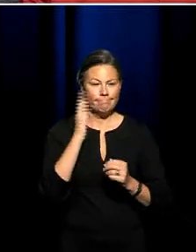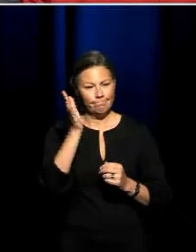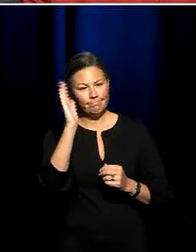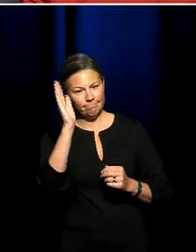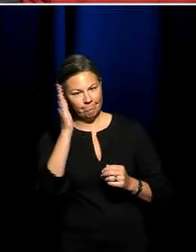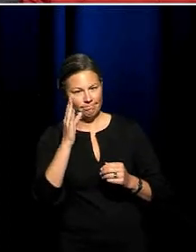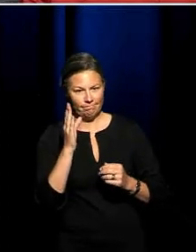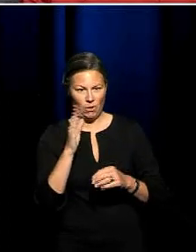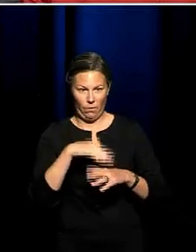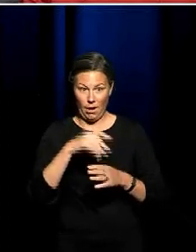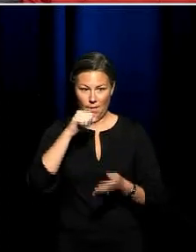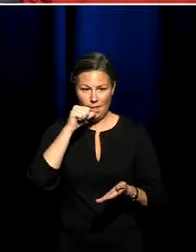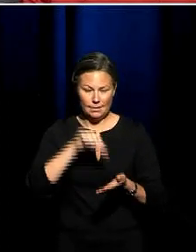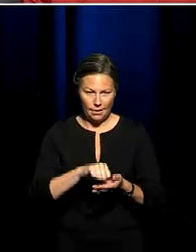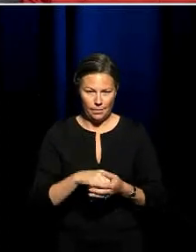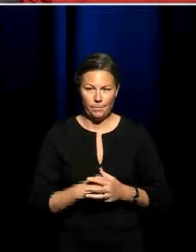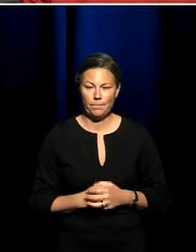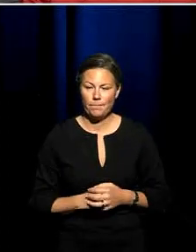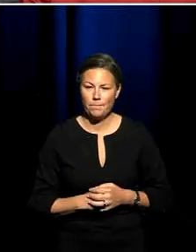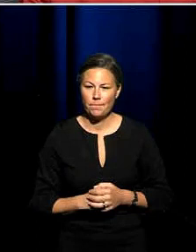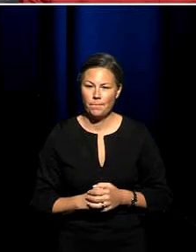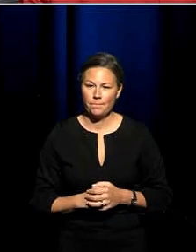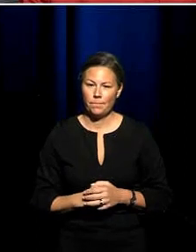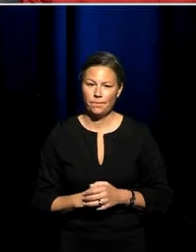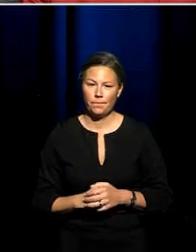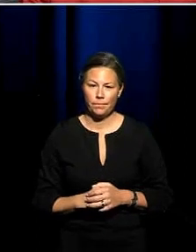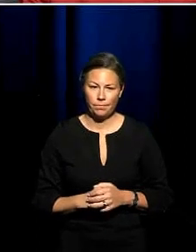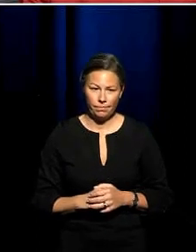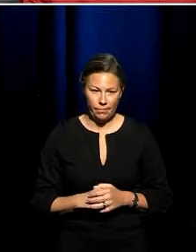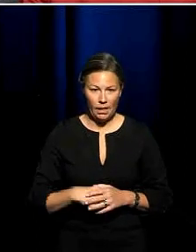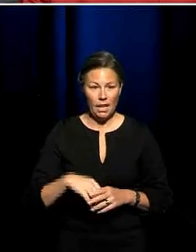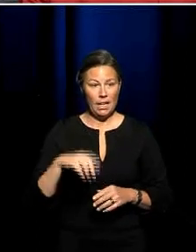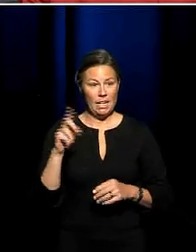the 119 years since federation, the Commonwealth has established many Royal